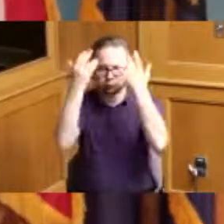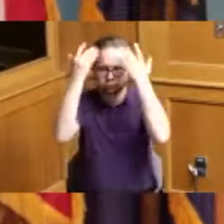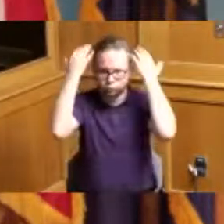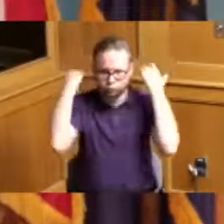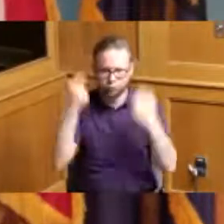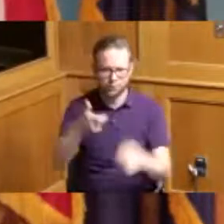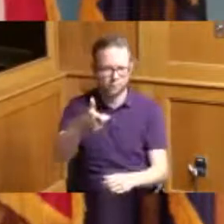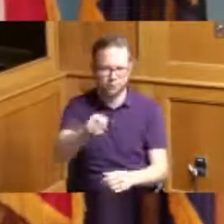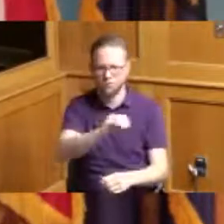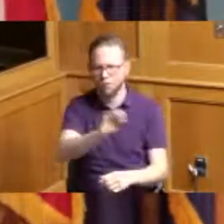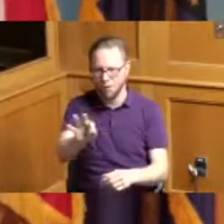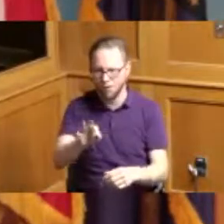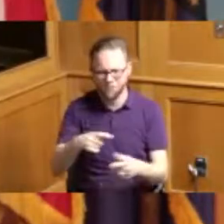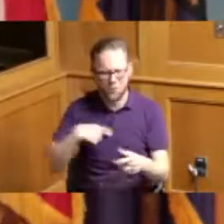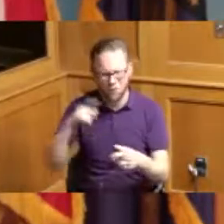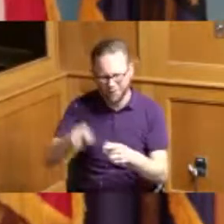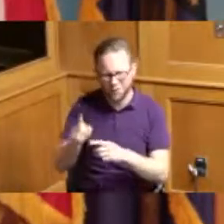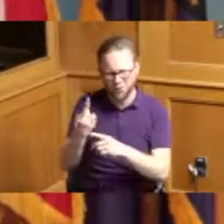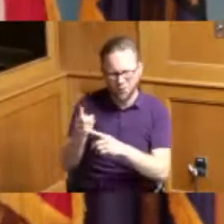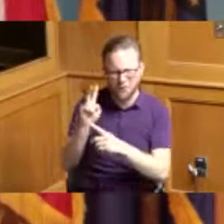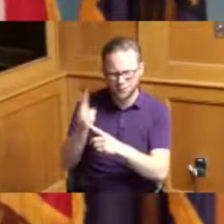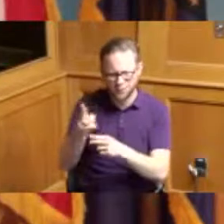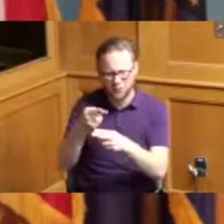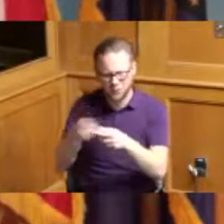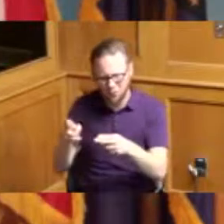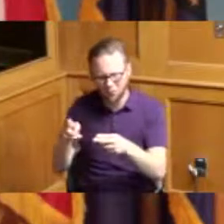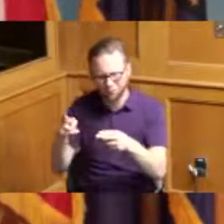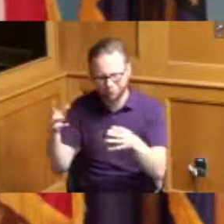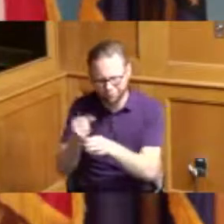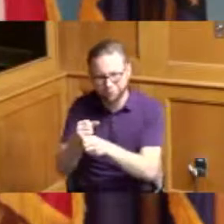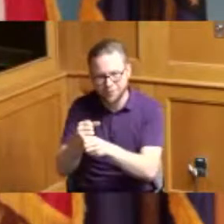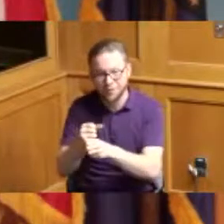me a one minute read give me a two minute read but when they get they bill we'll start hearing